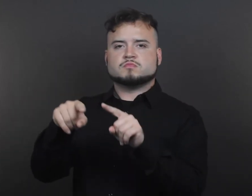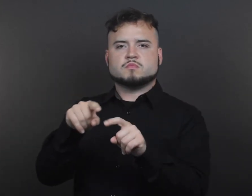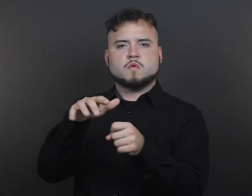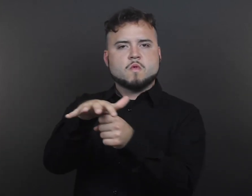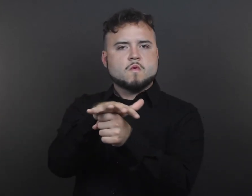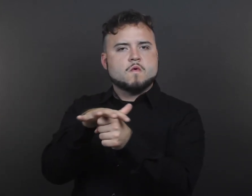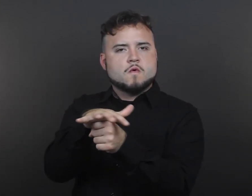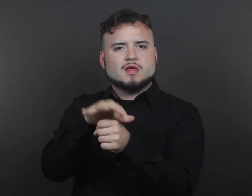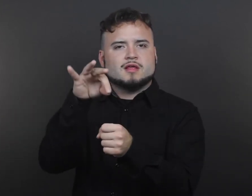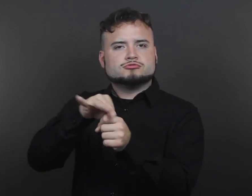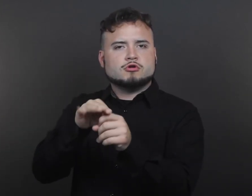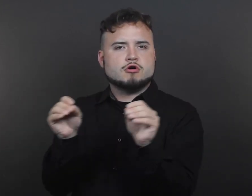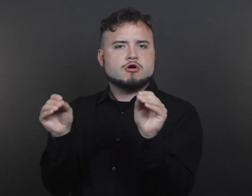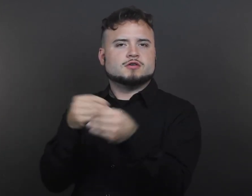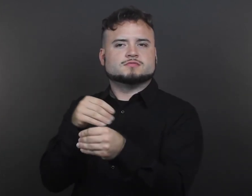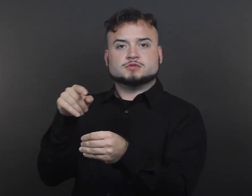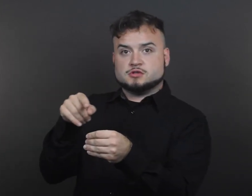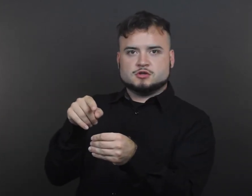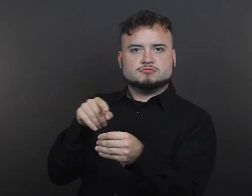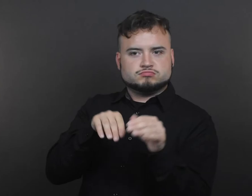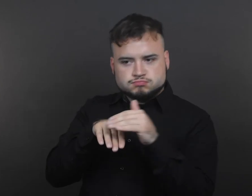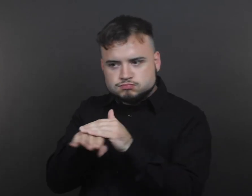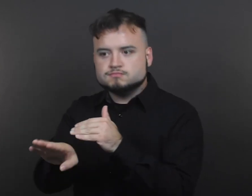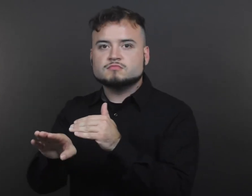You can vote early at your local elections office.